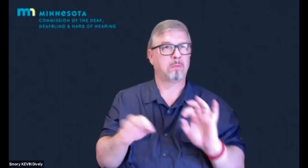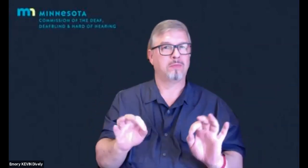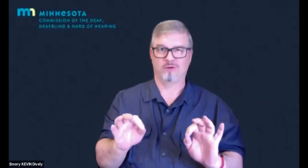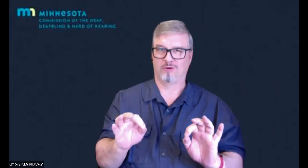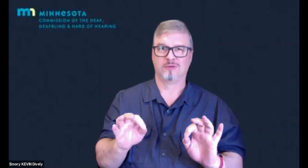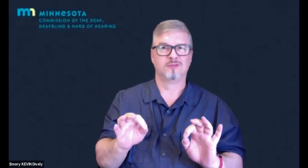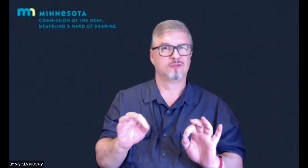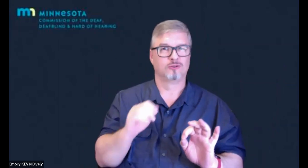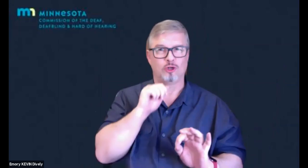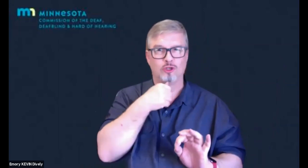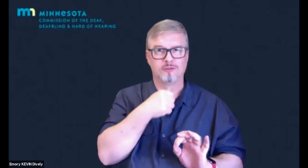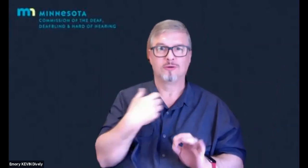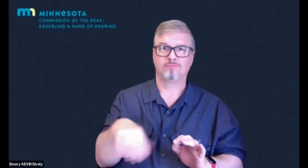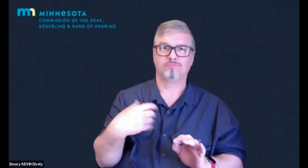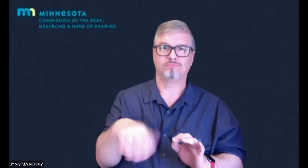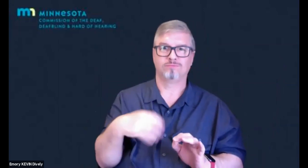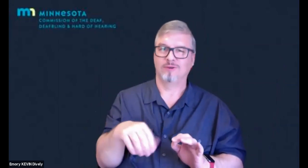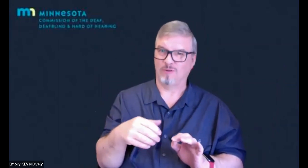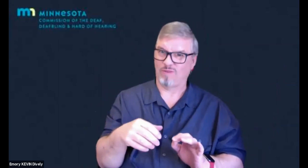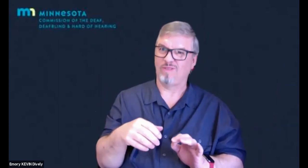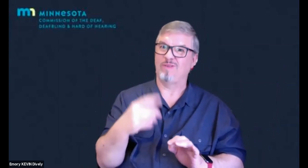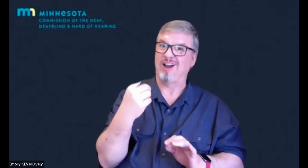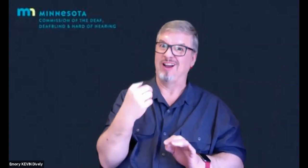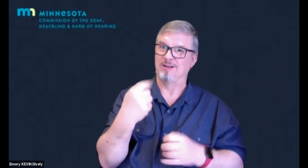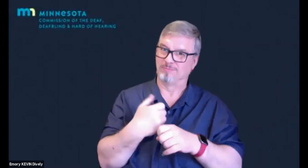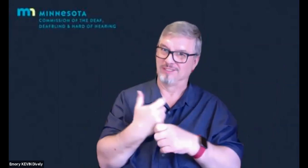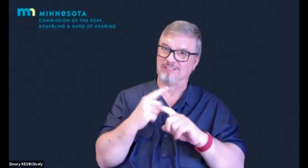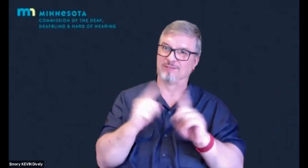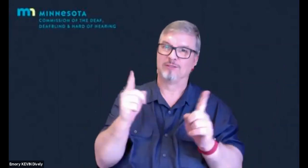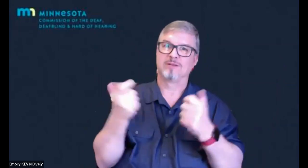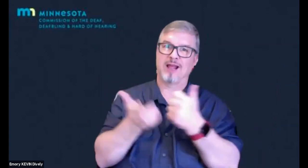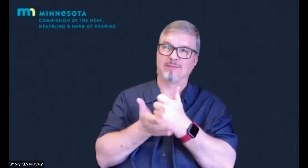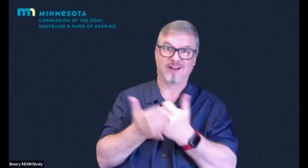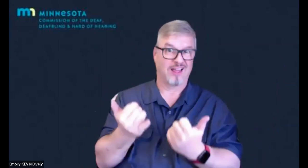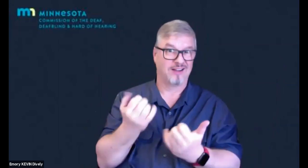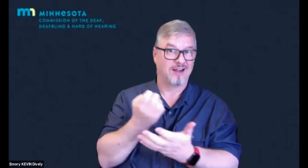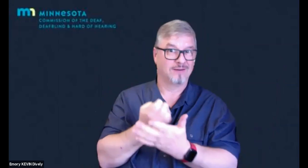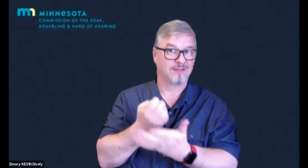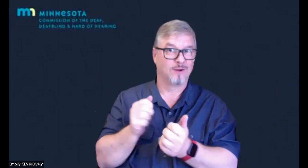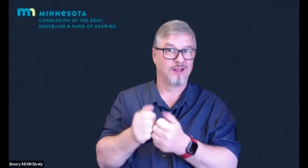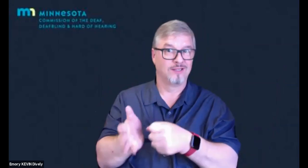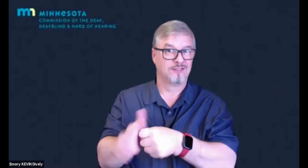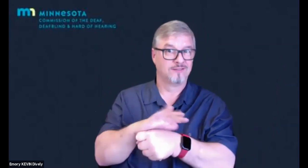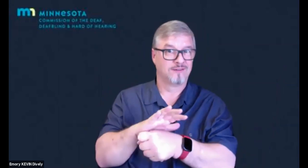agencies, and if nobody fills out the census, then that money will be equated in other